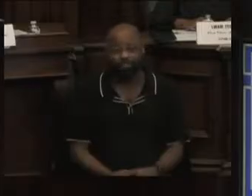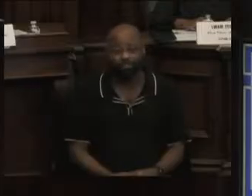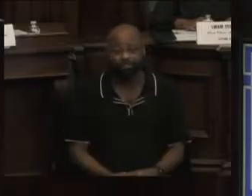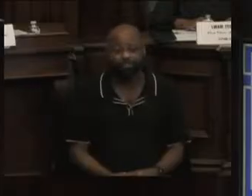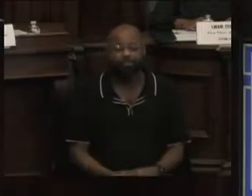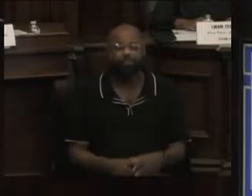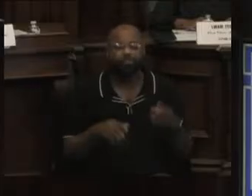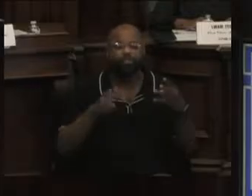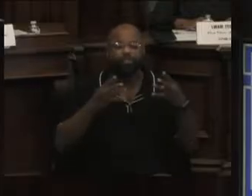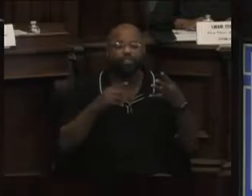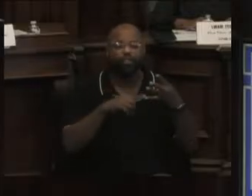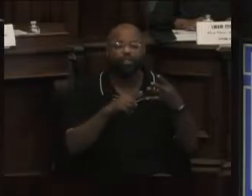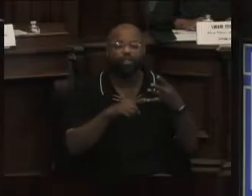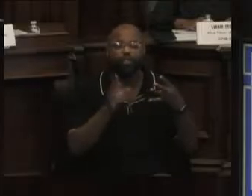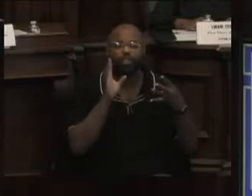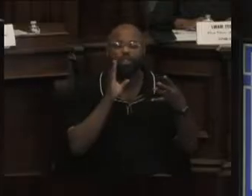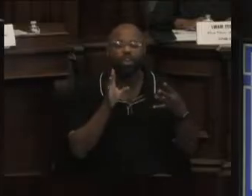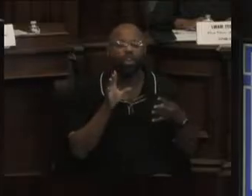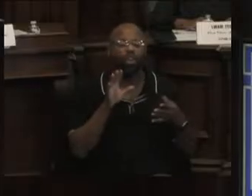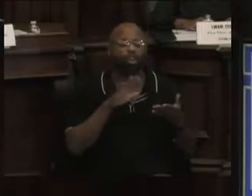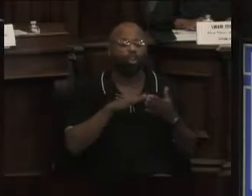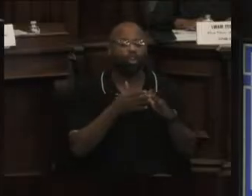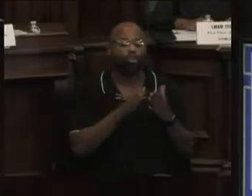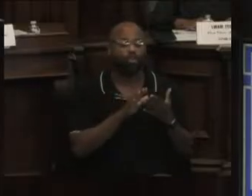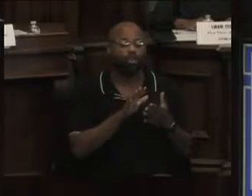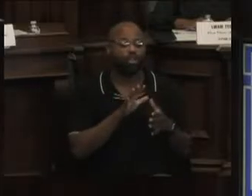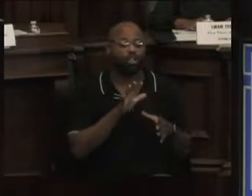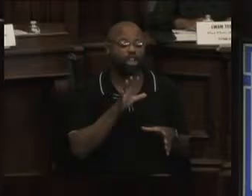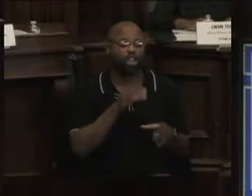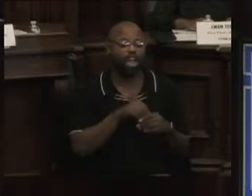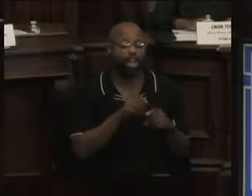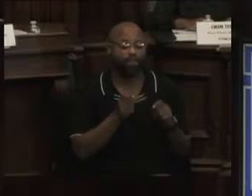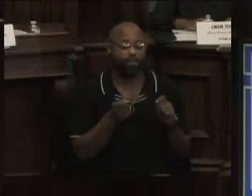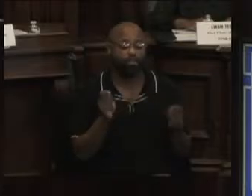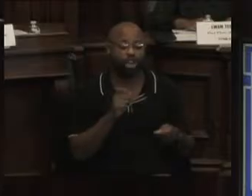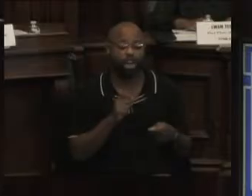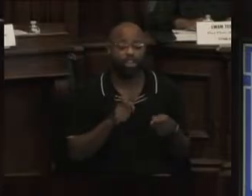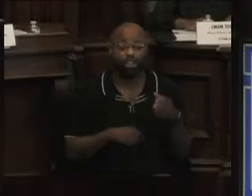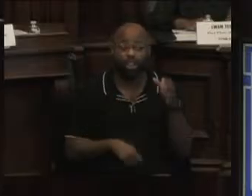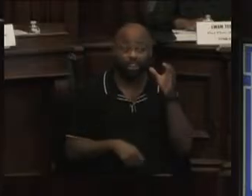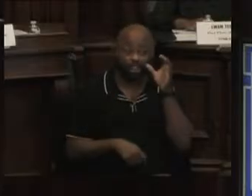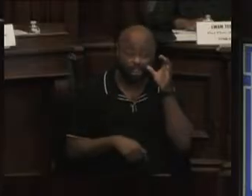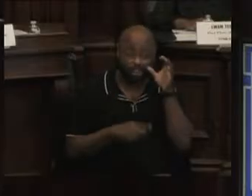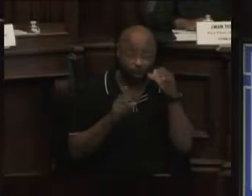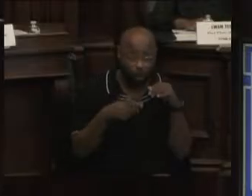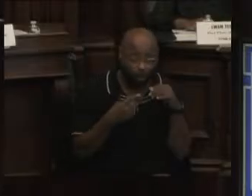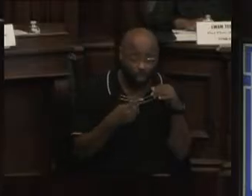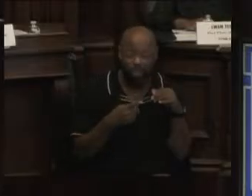limitations and why these issues even matter. Fourth, we